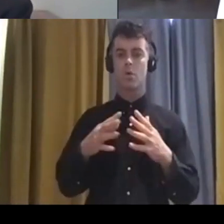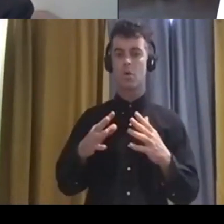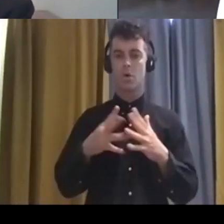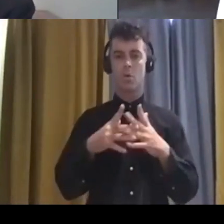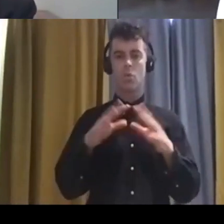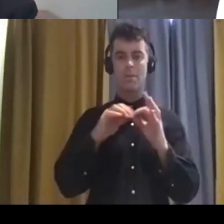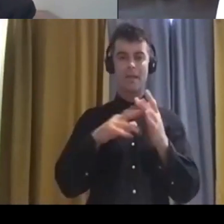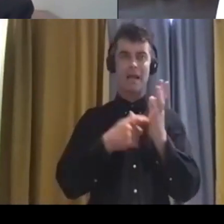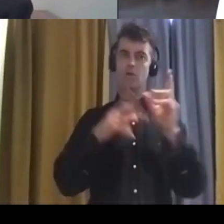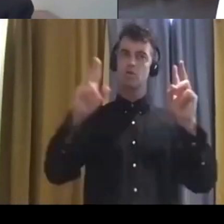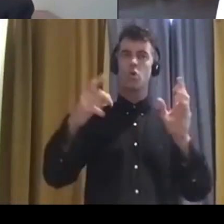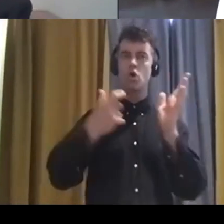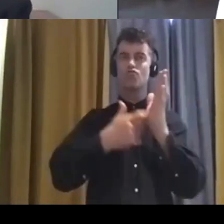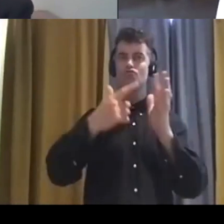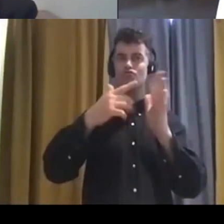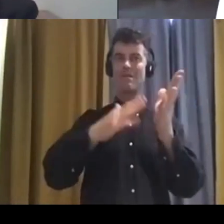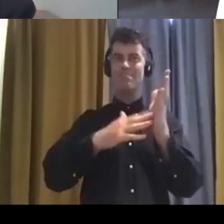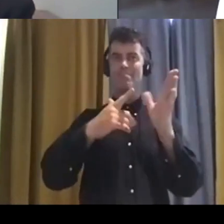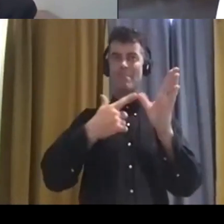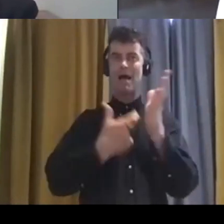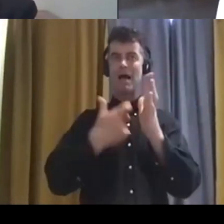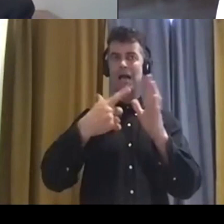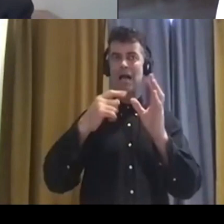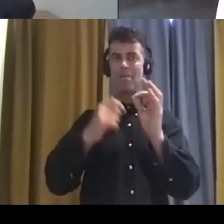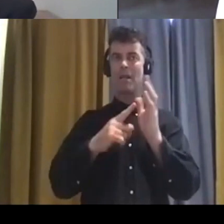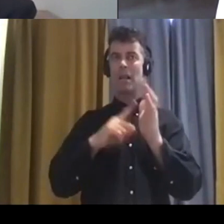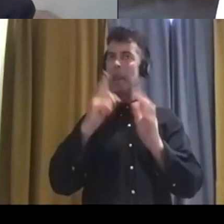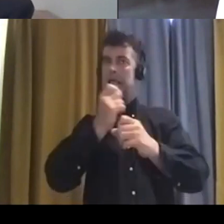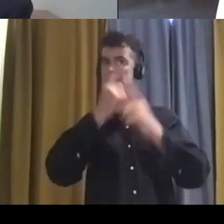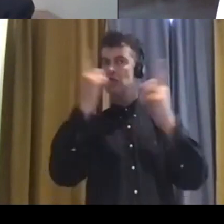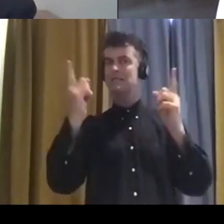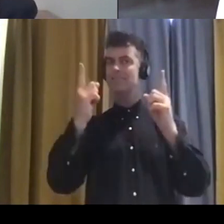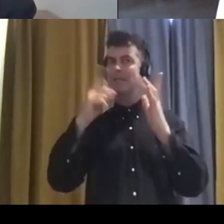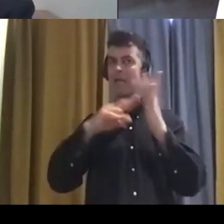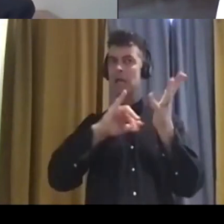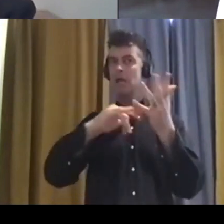so we want to finish with what's your one insight that you'd like to leave our community